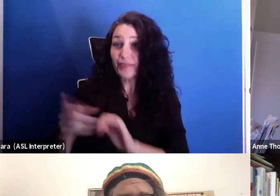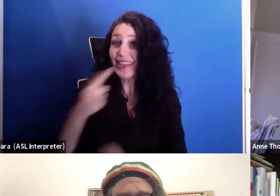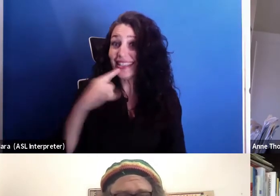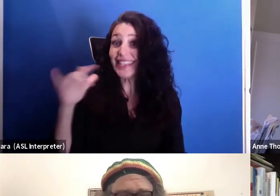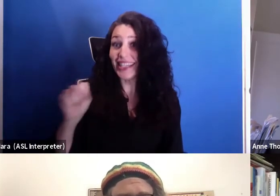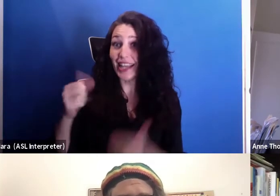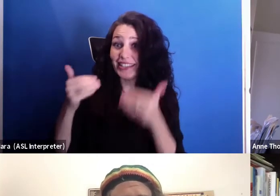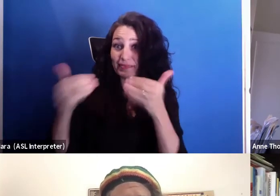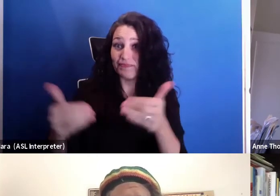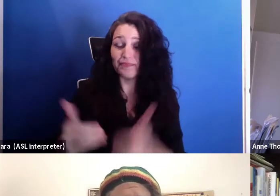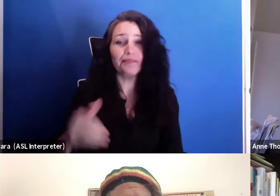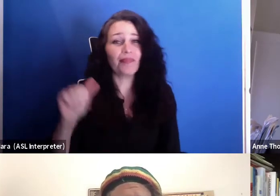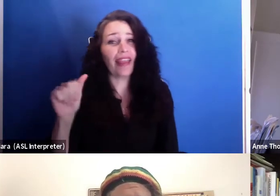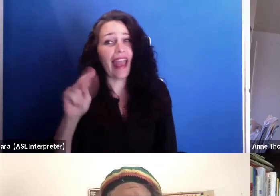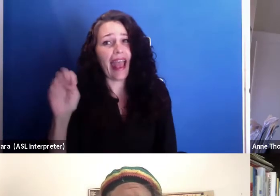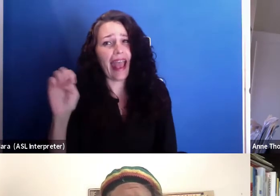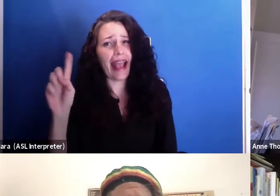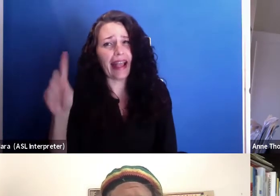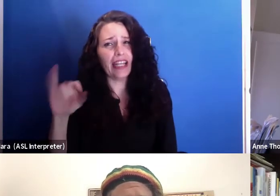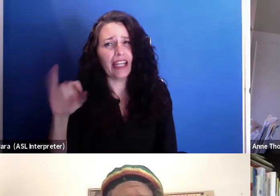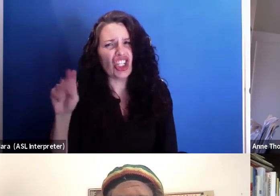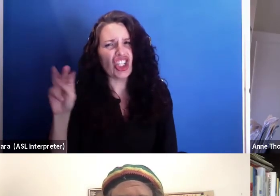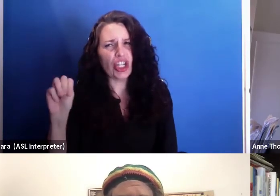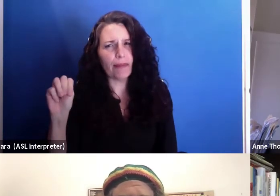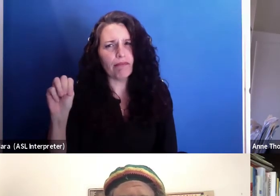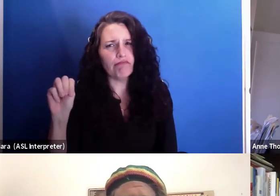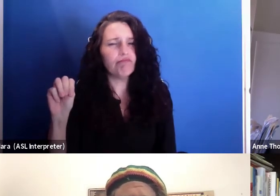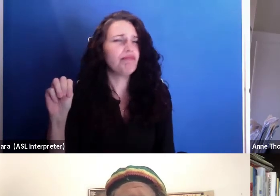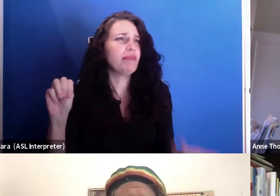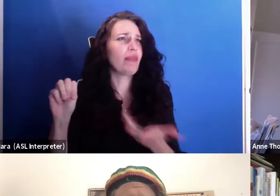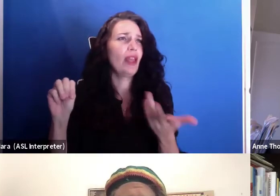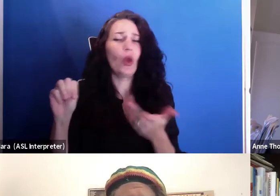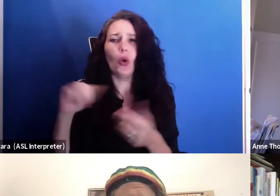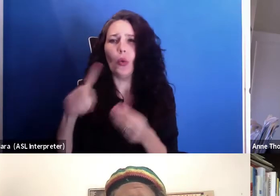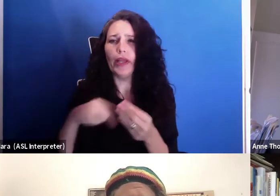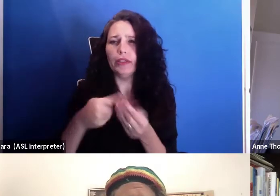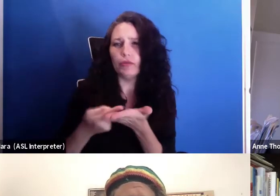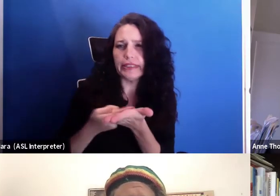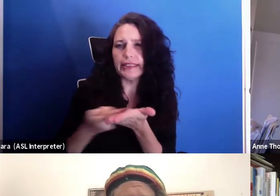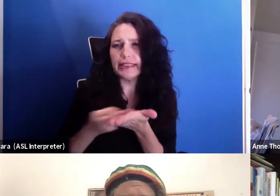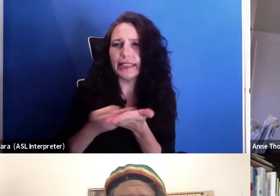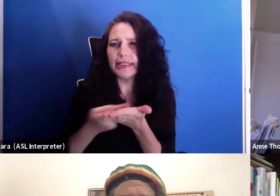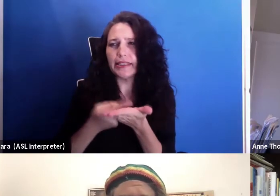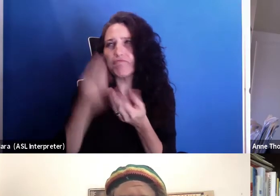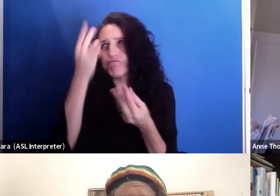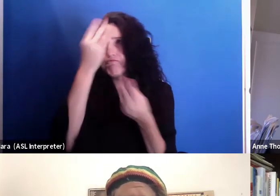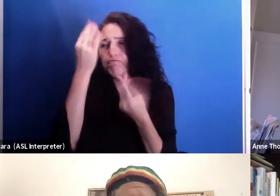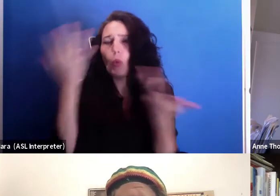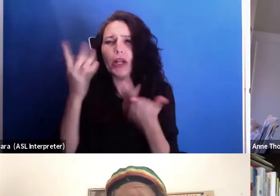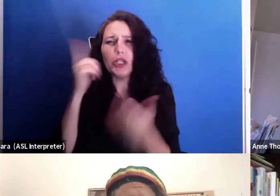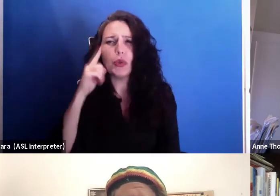what did you think your role would be? And were you surprised when Nicole suggested that you be a director as well?